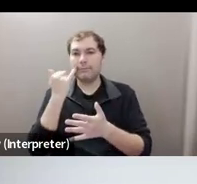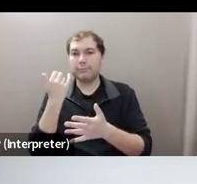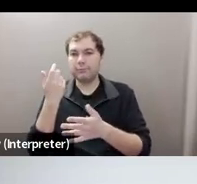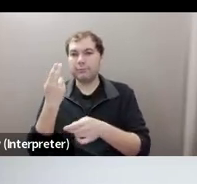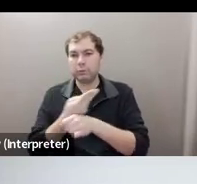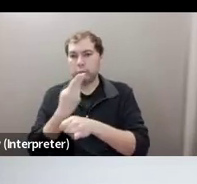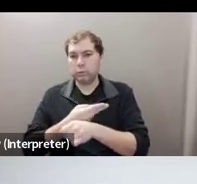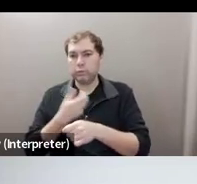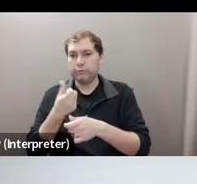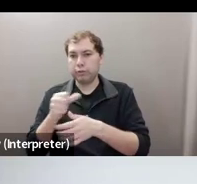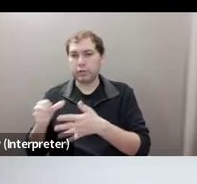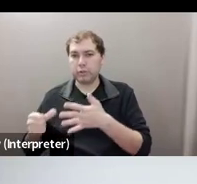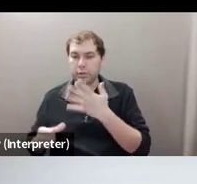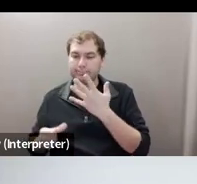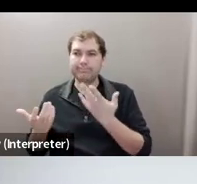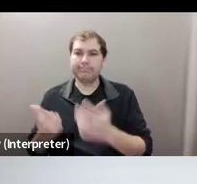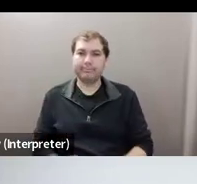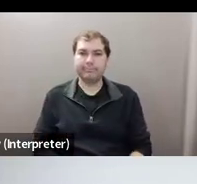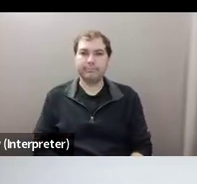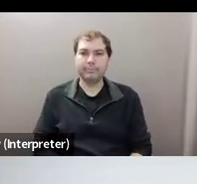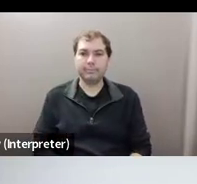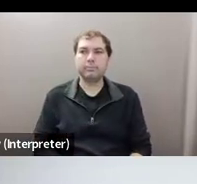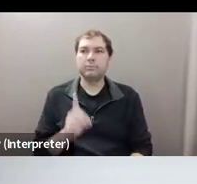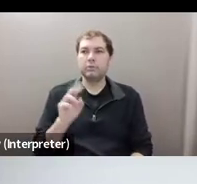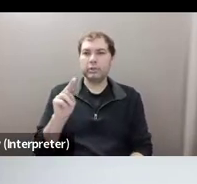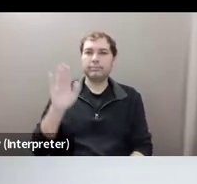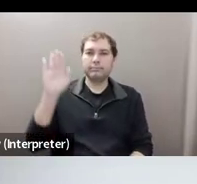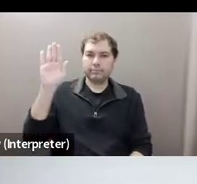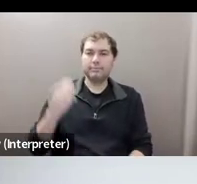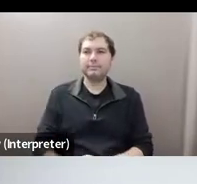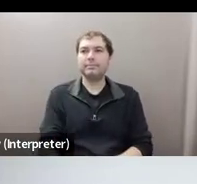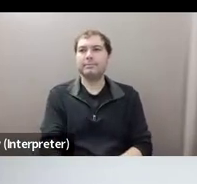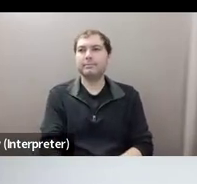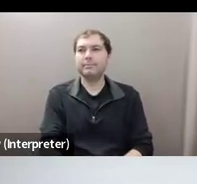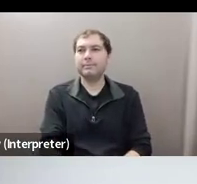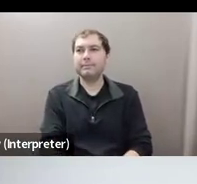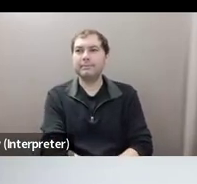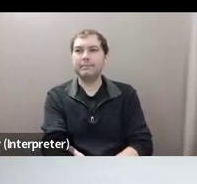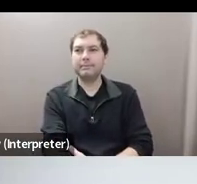Rebecca - APRIL: tried and worn it. Now. Rebecca - APRIL: Don, you've had your hand up for a while. Would you like to contribute here.